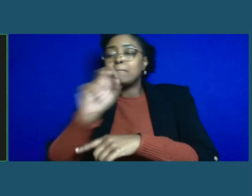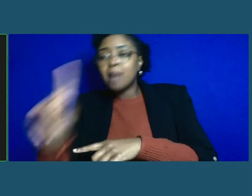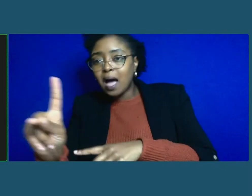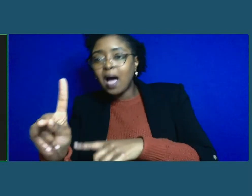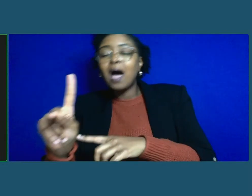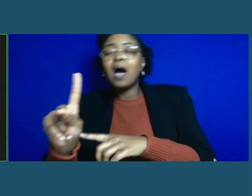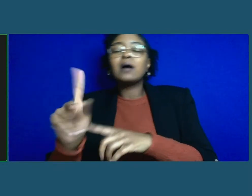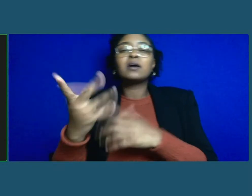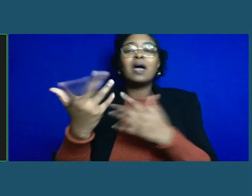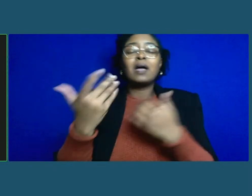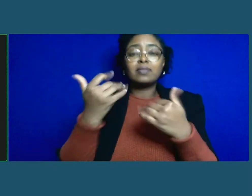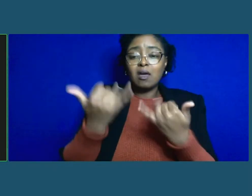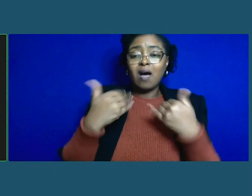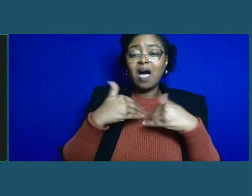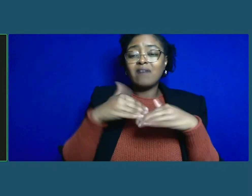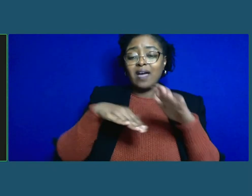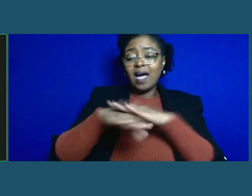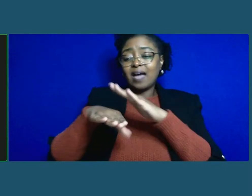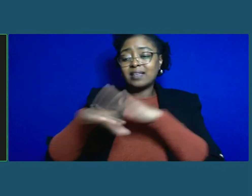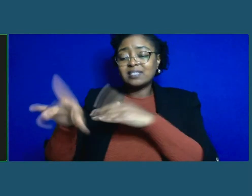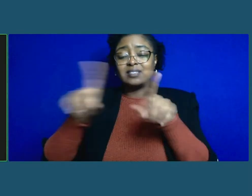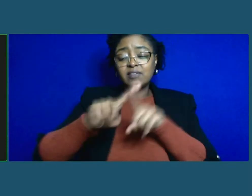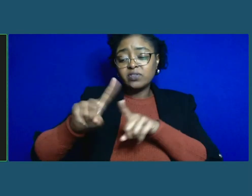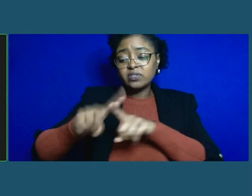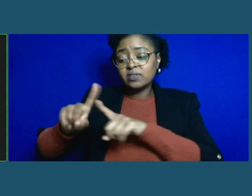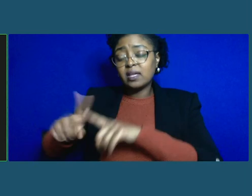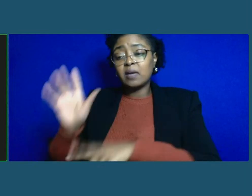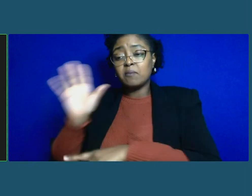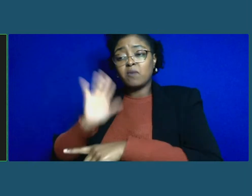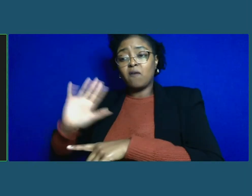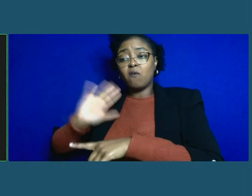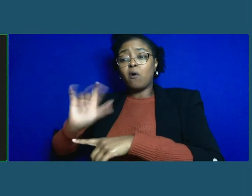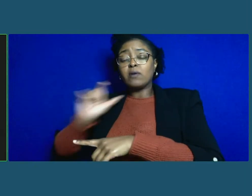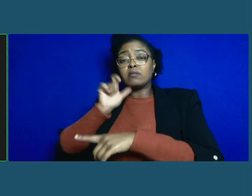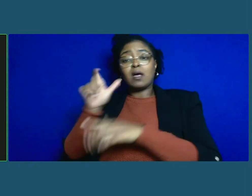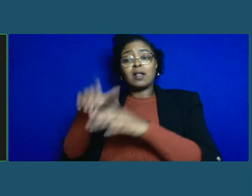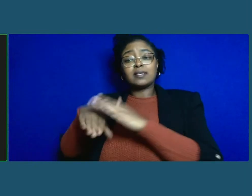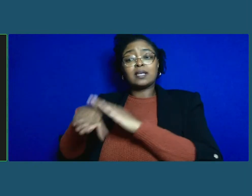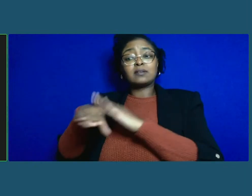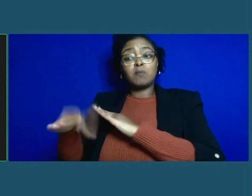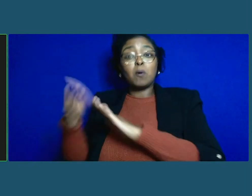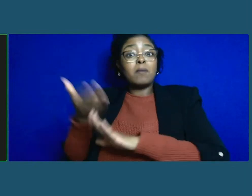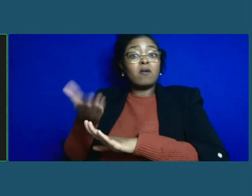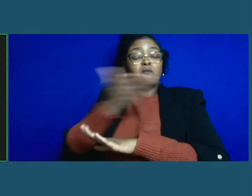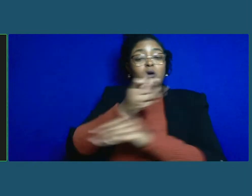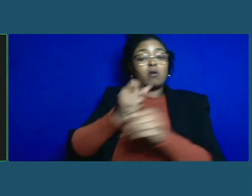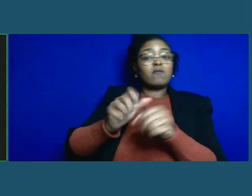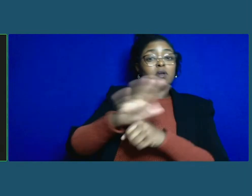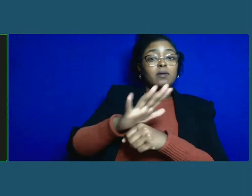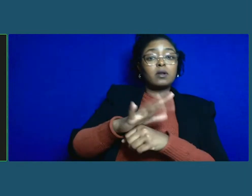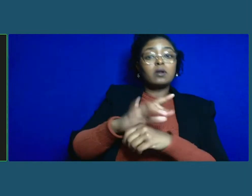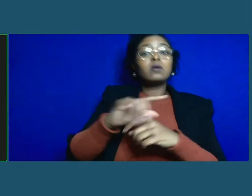how they interact with one another students having access to a number of different things